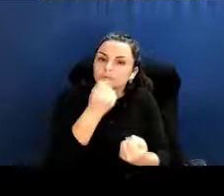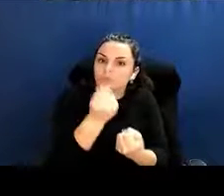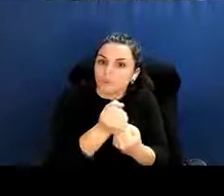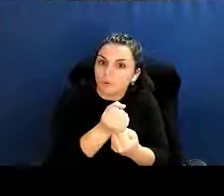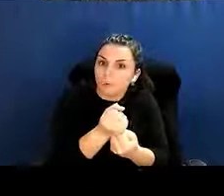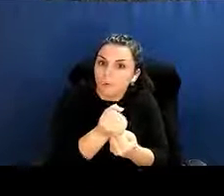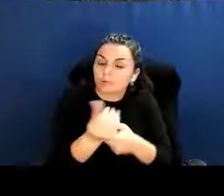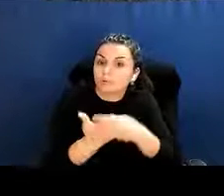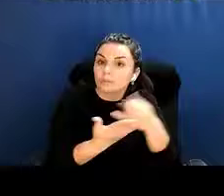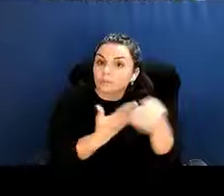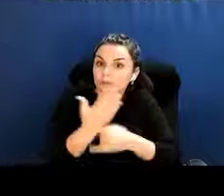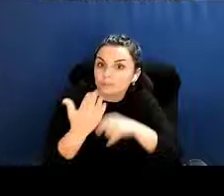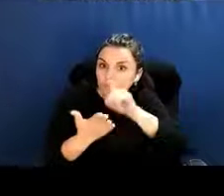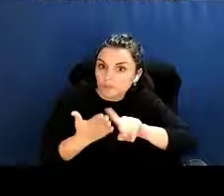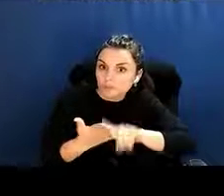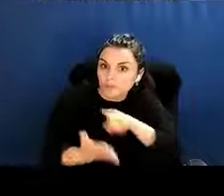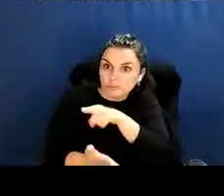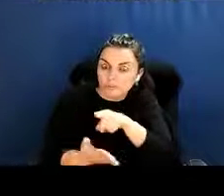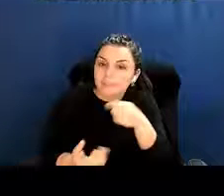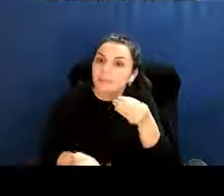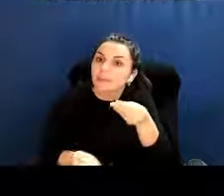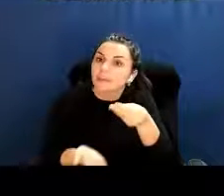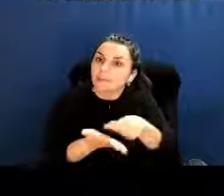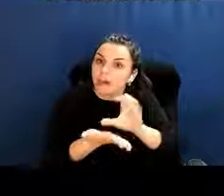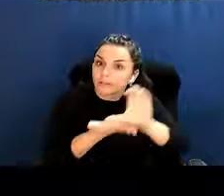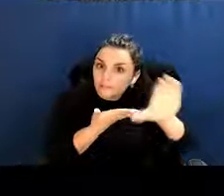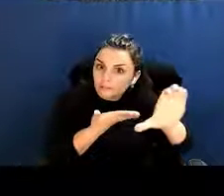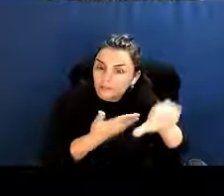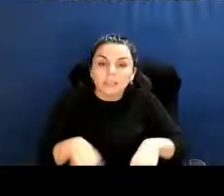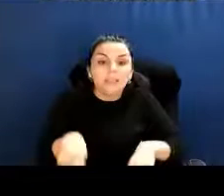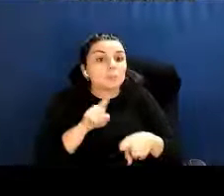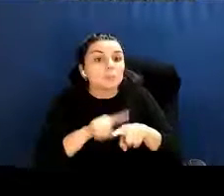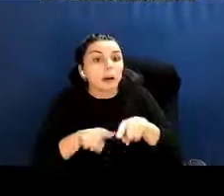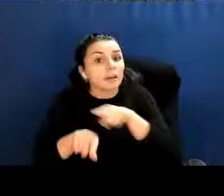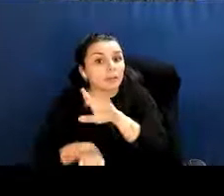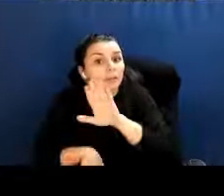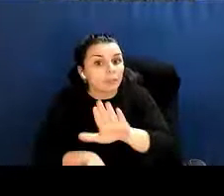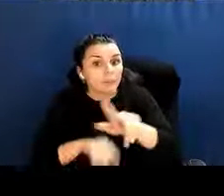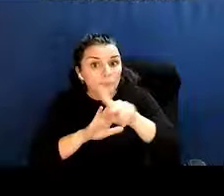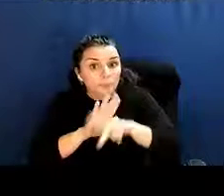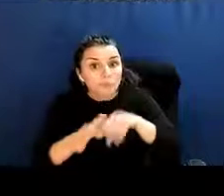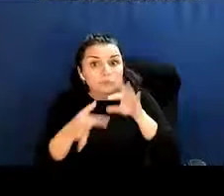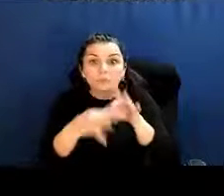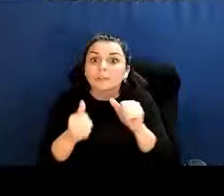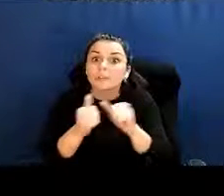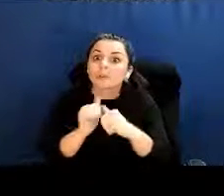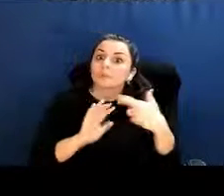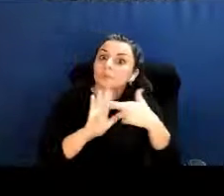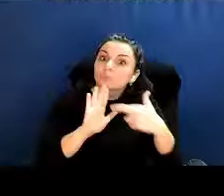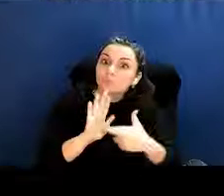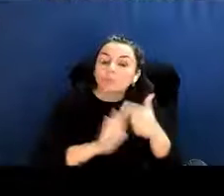But the policies that they develop, if it involves regulations and ethics in human subject's protections,